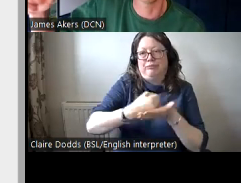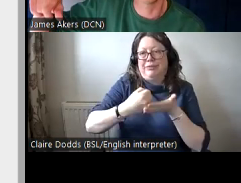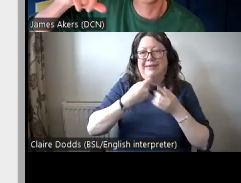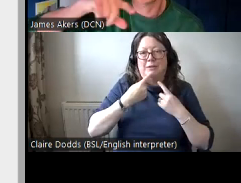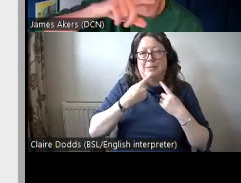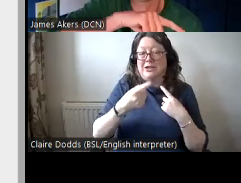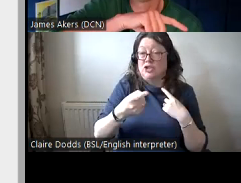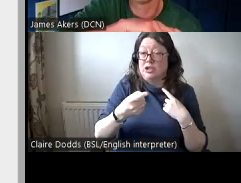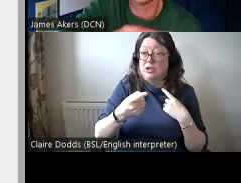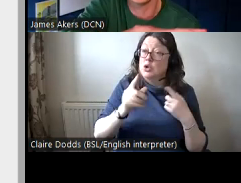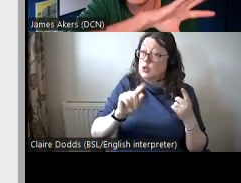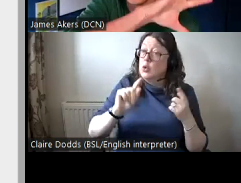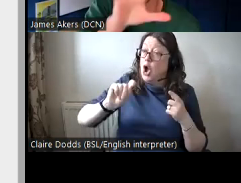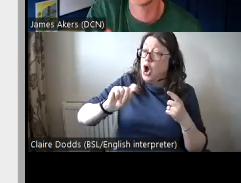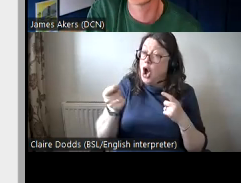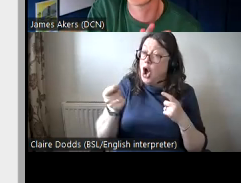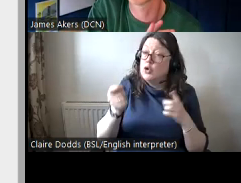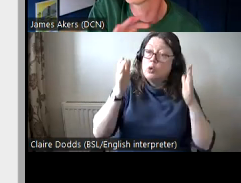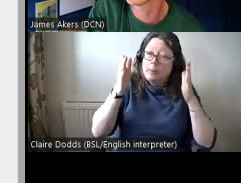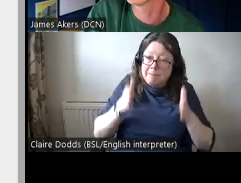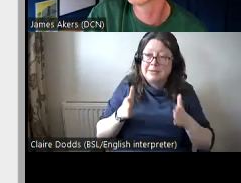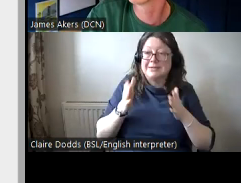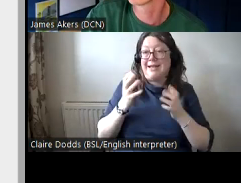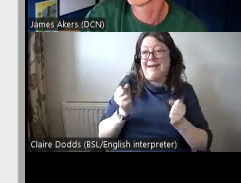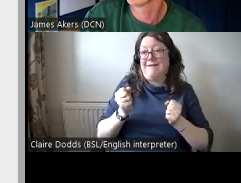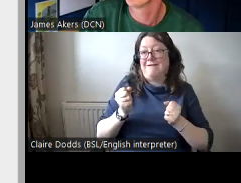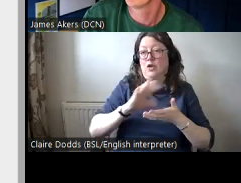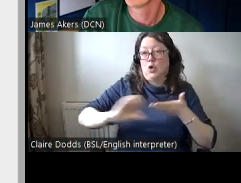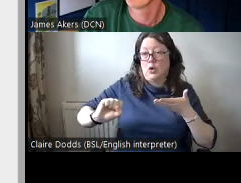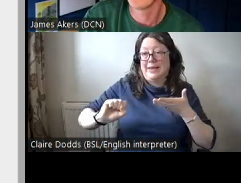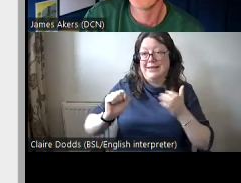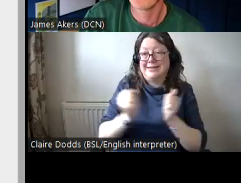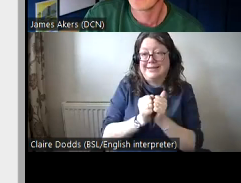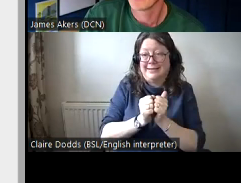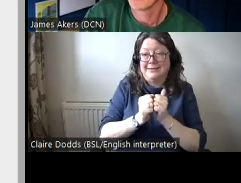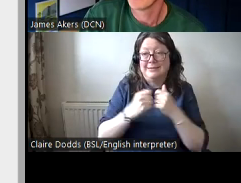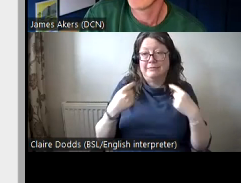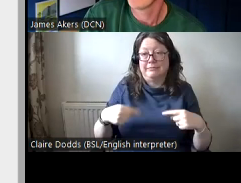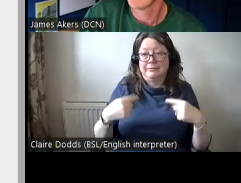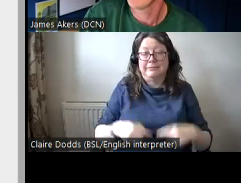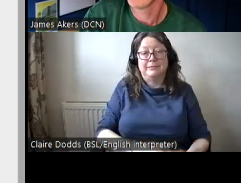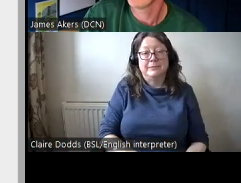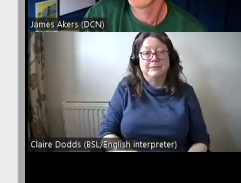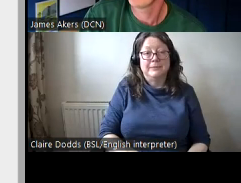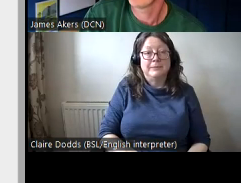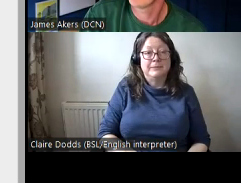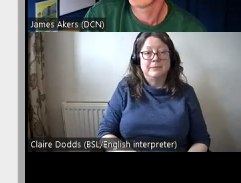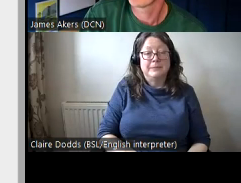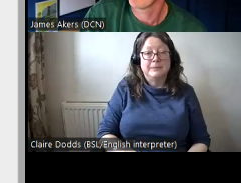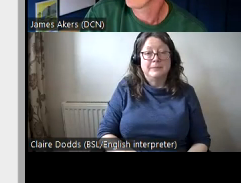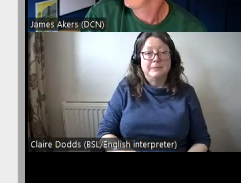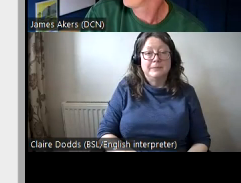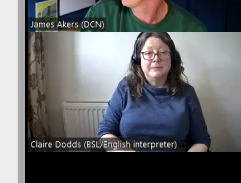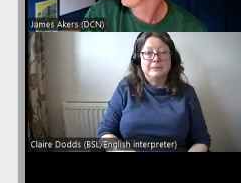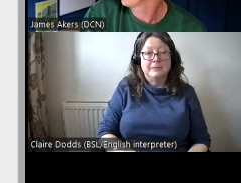you must have your cookie consent all set up. Brilliant. Let's go back here.